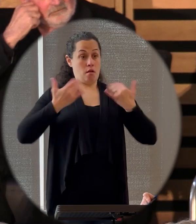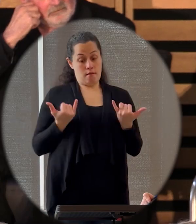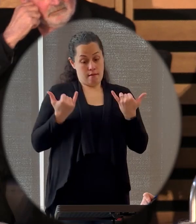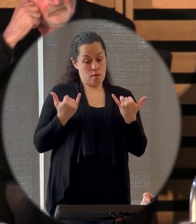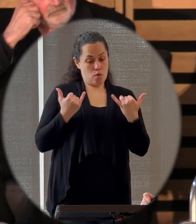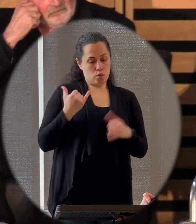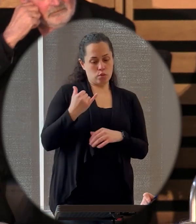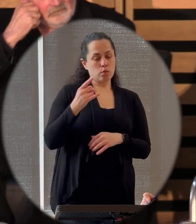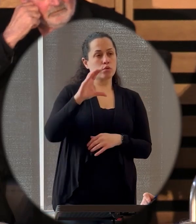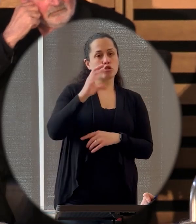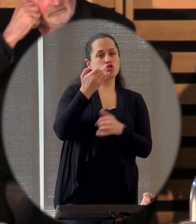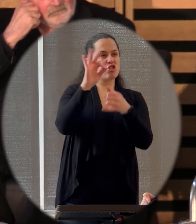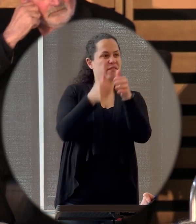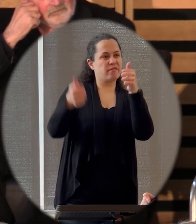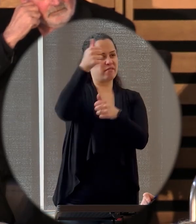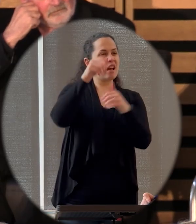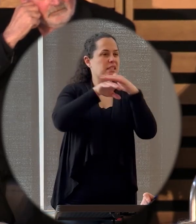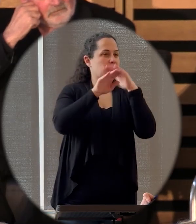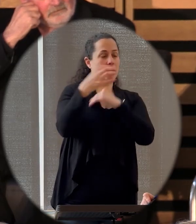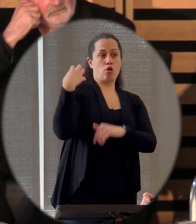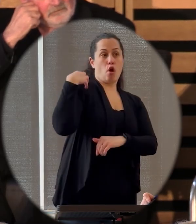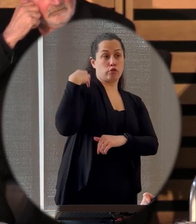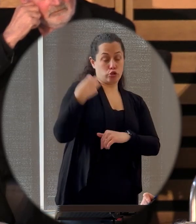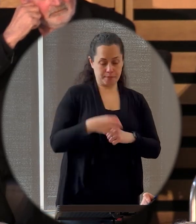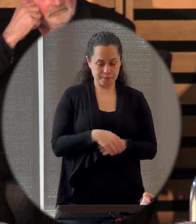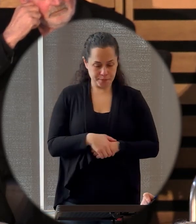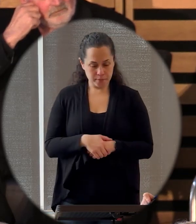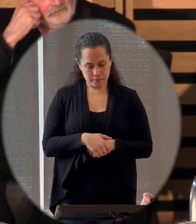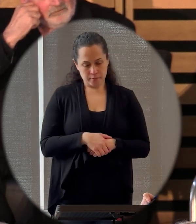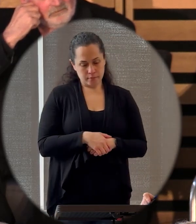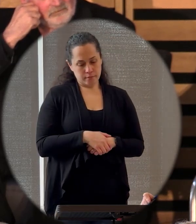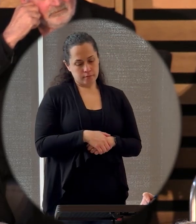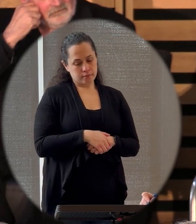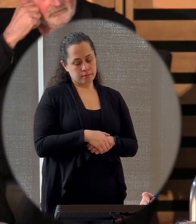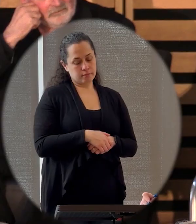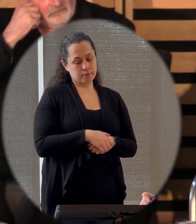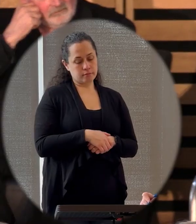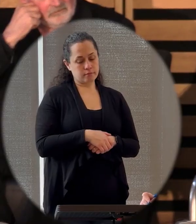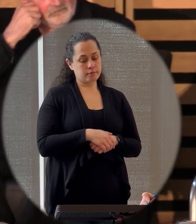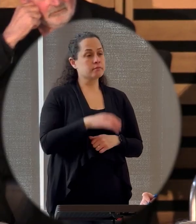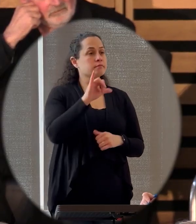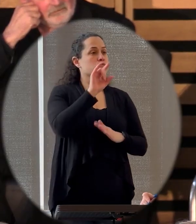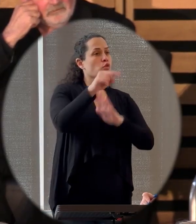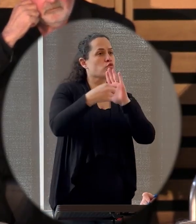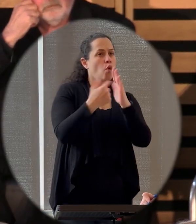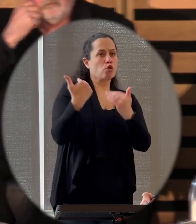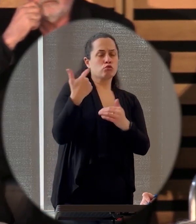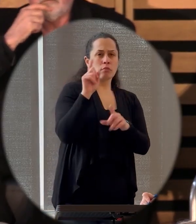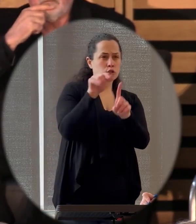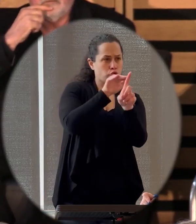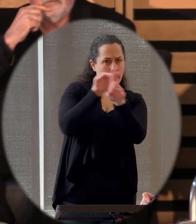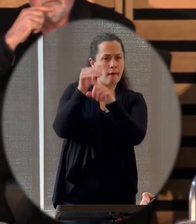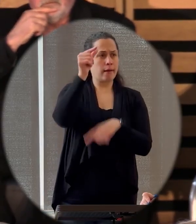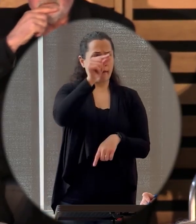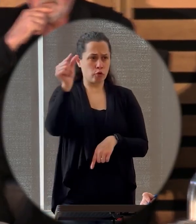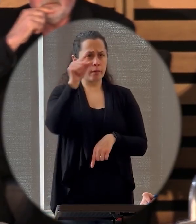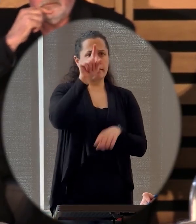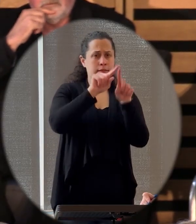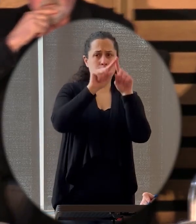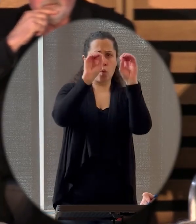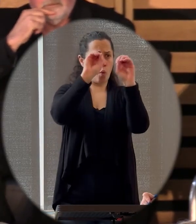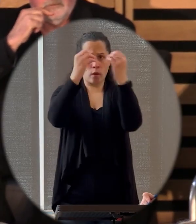that I am now holding to remind government and all of the entities of the work they have to do,